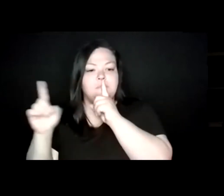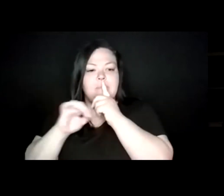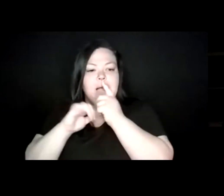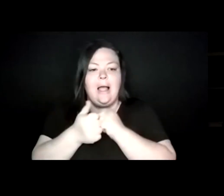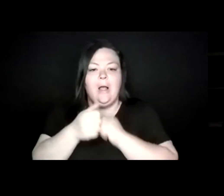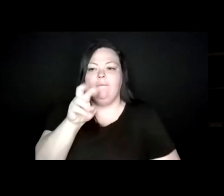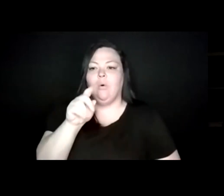Thank you.